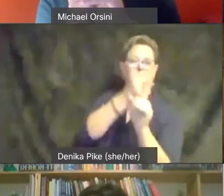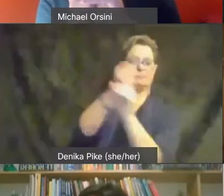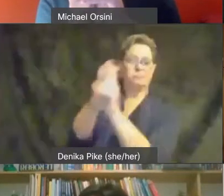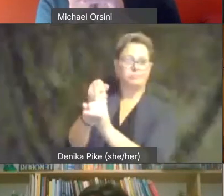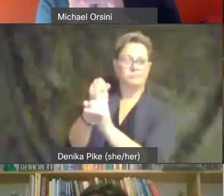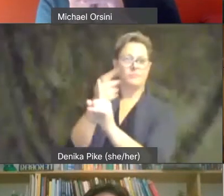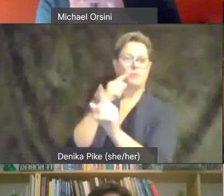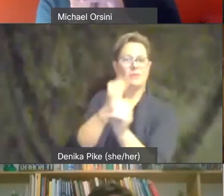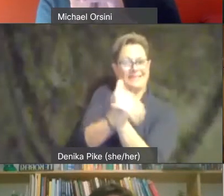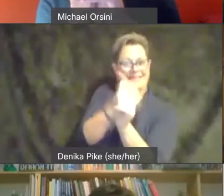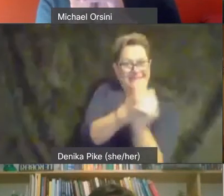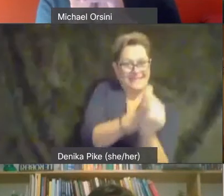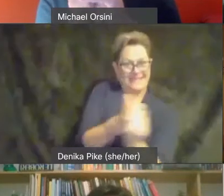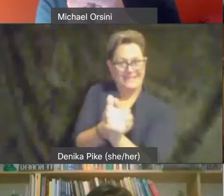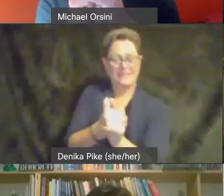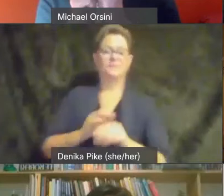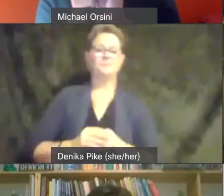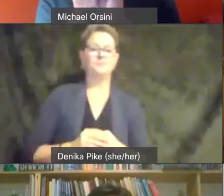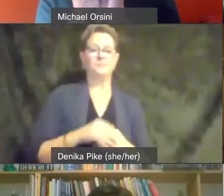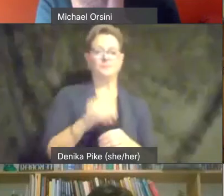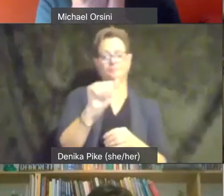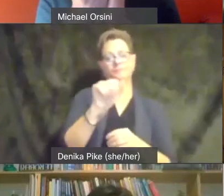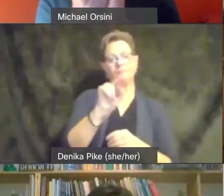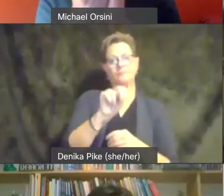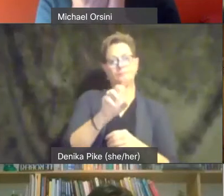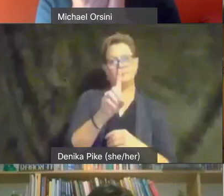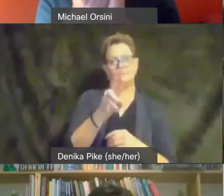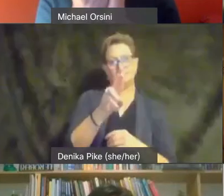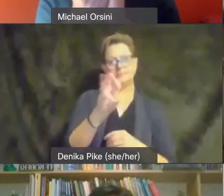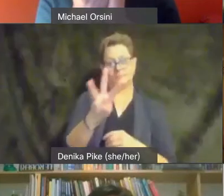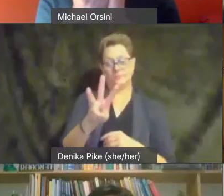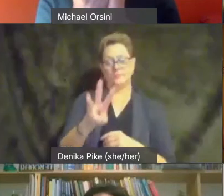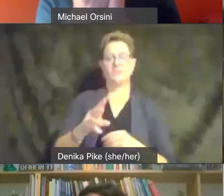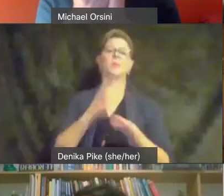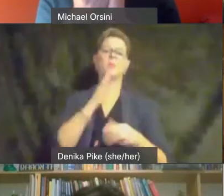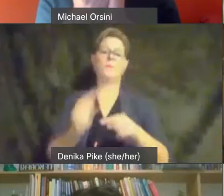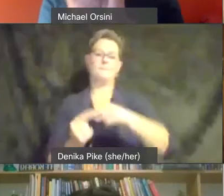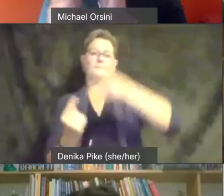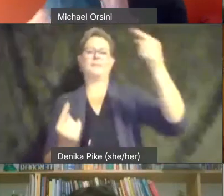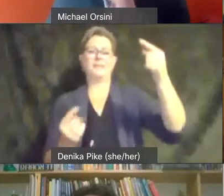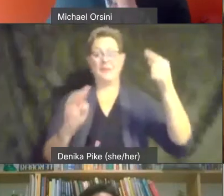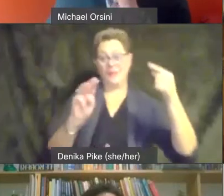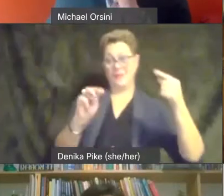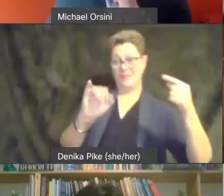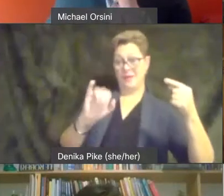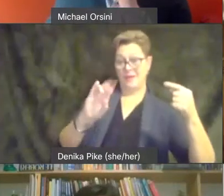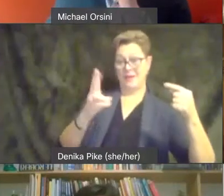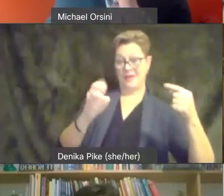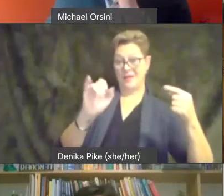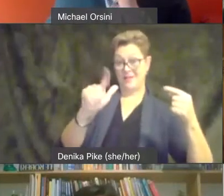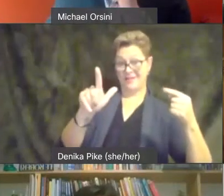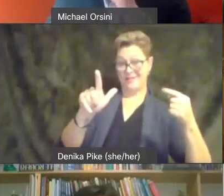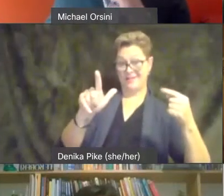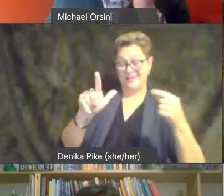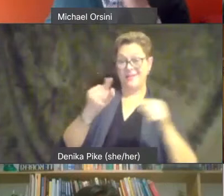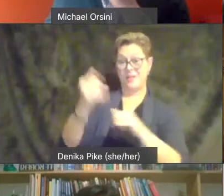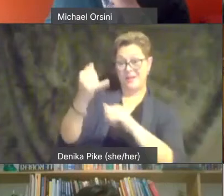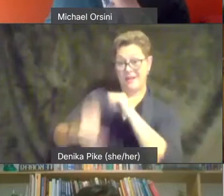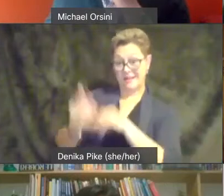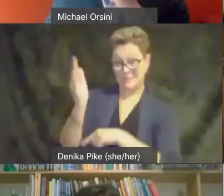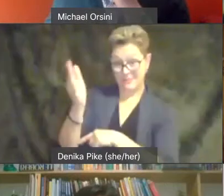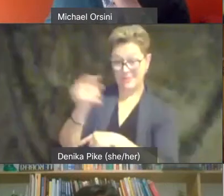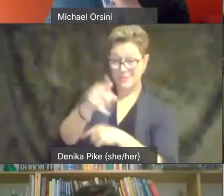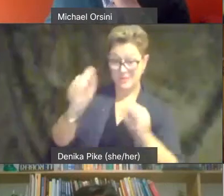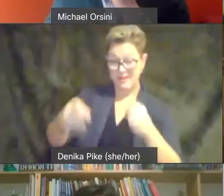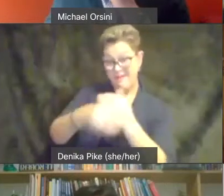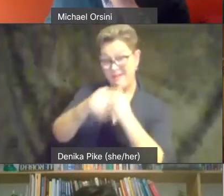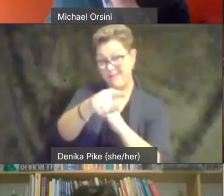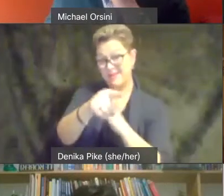For the sake of order, I'm going to suggest we go in reverse order of our, our presentation. So, Michael, if you'd like to answer that 1st, so we're not all a dog piling on that that question. Okay.